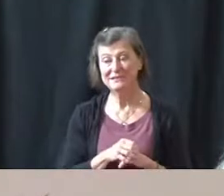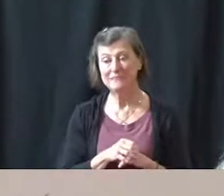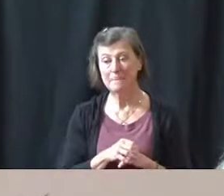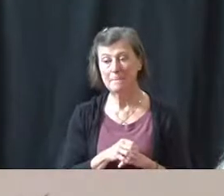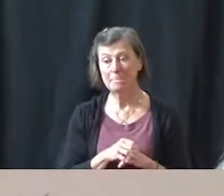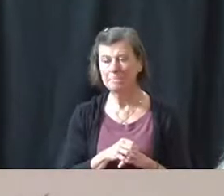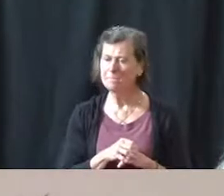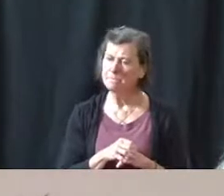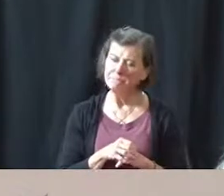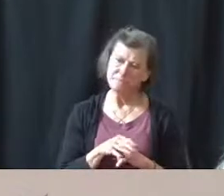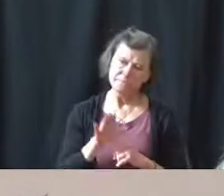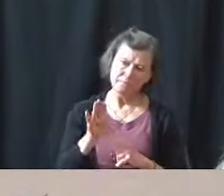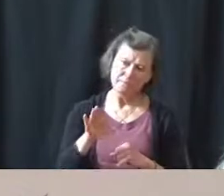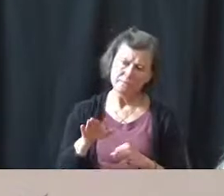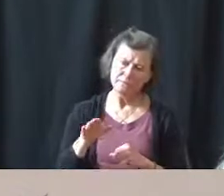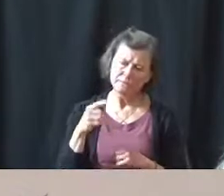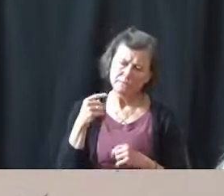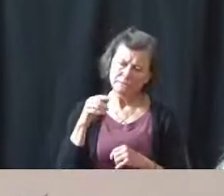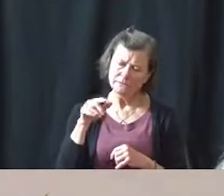Have you ever had your heart broken?